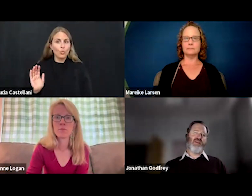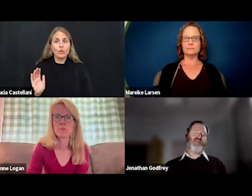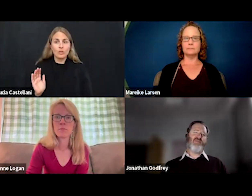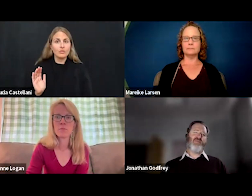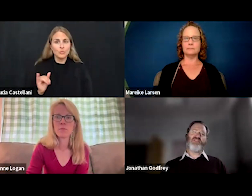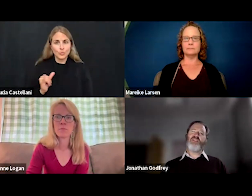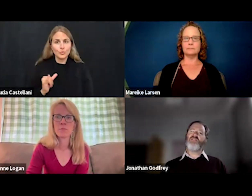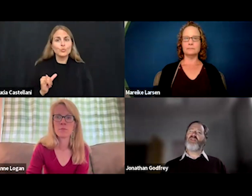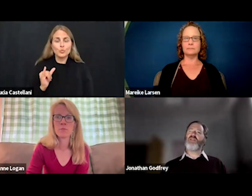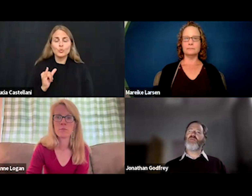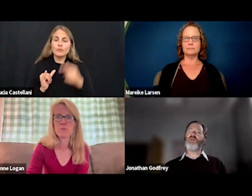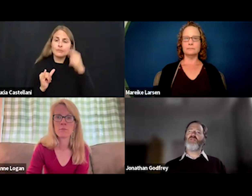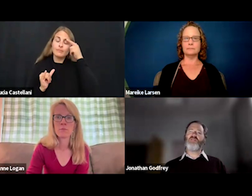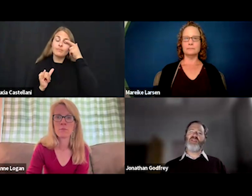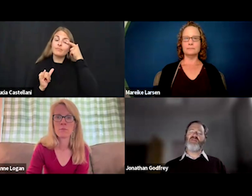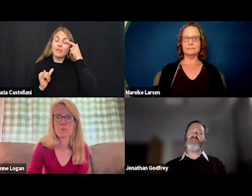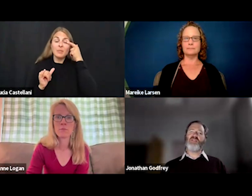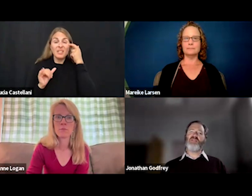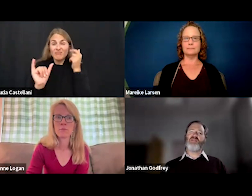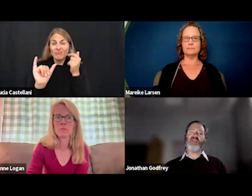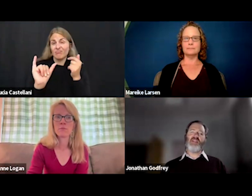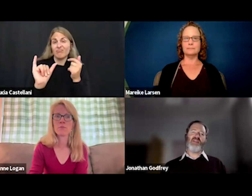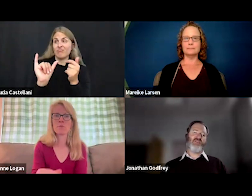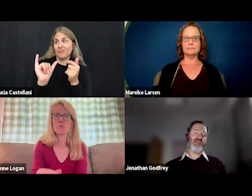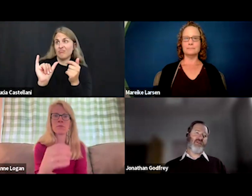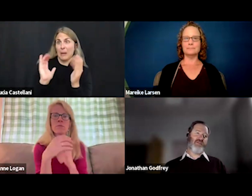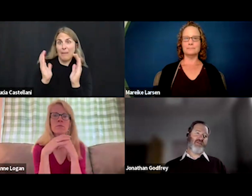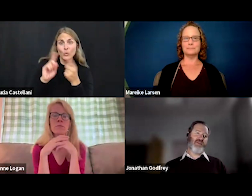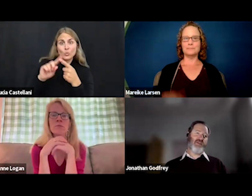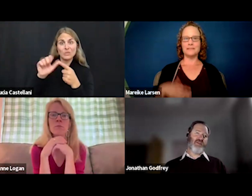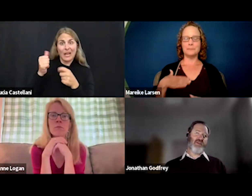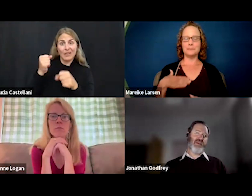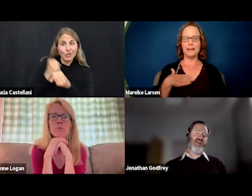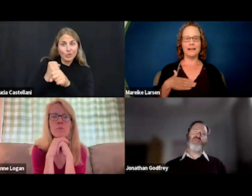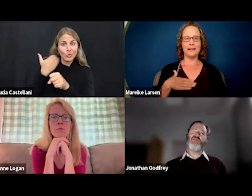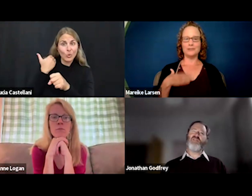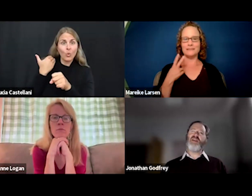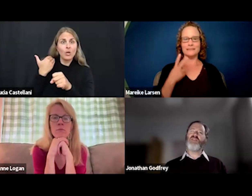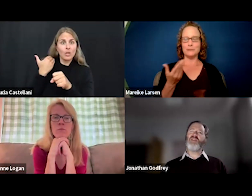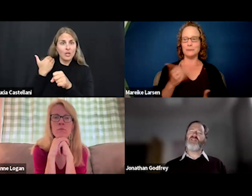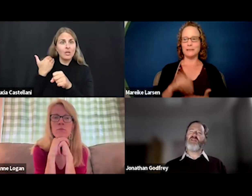It's even much easier than it was even 10 years ago, and even five years ago.